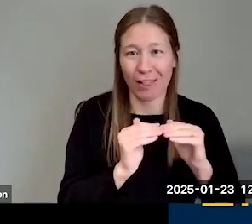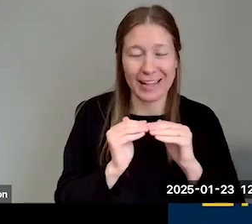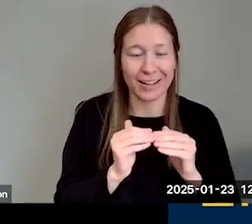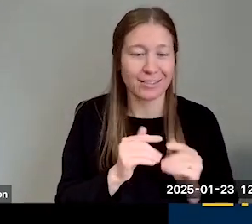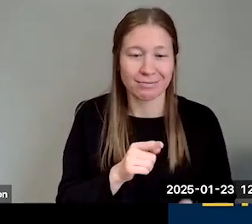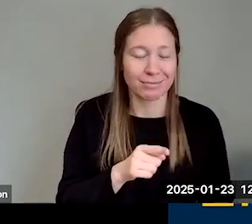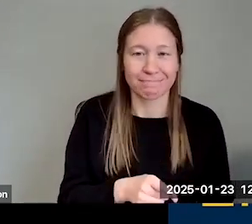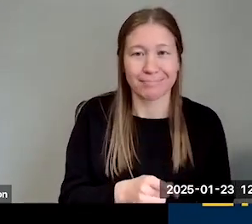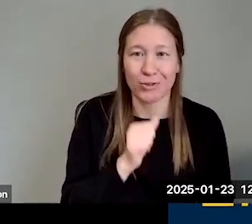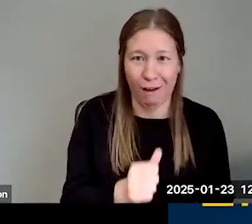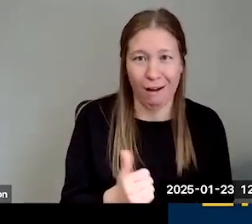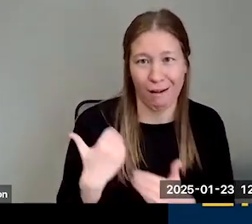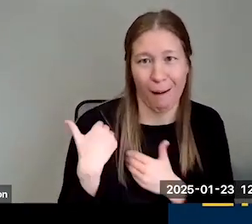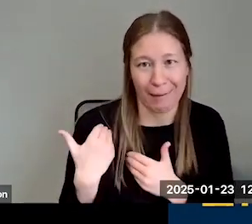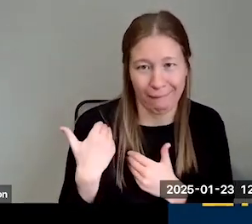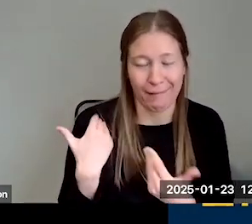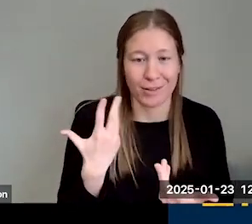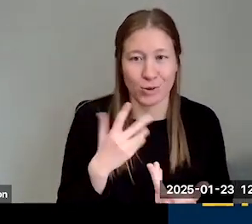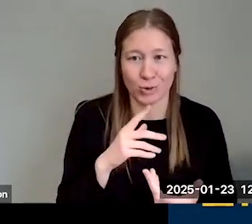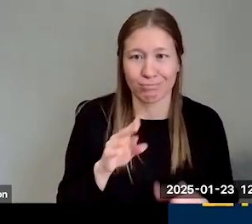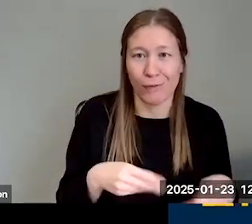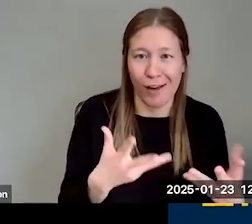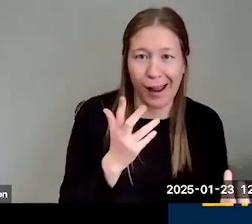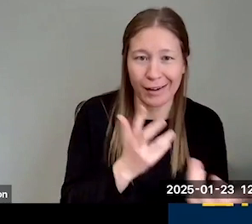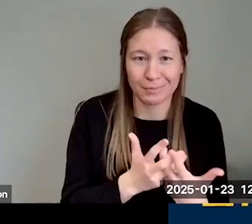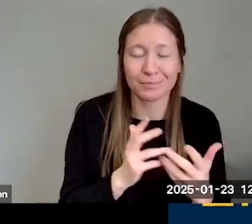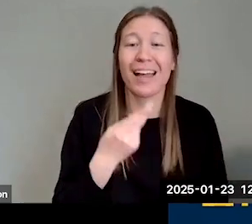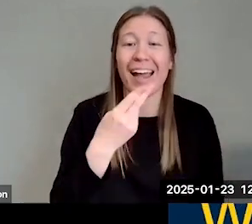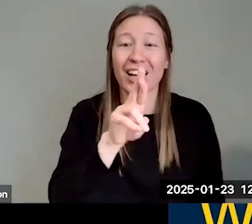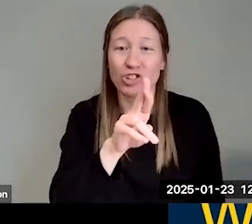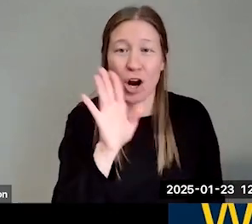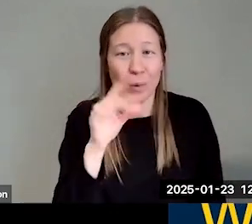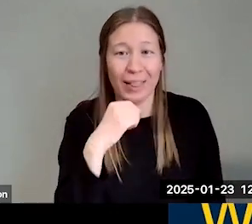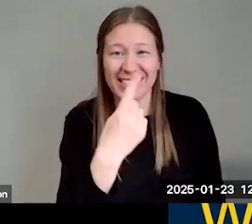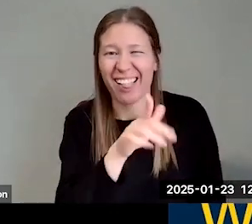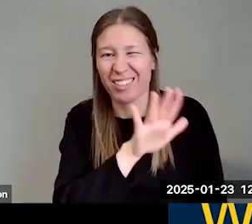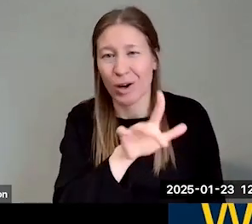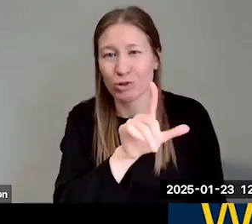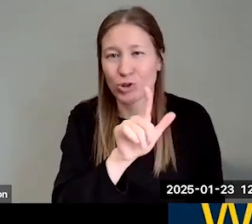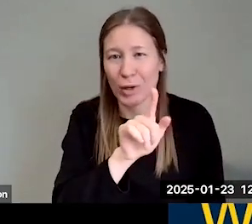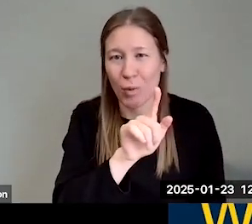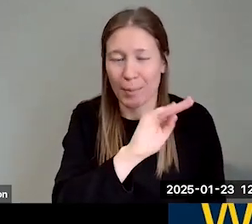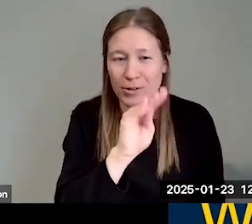and then human resources is about at 21%. So with that in mind,